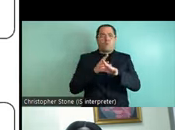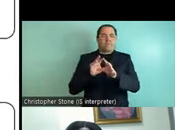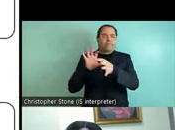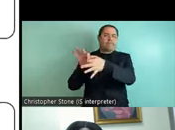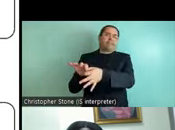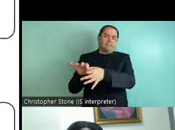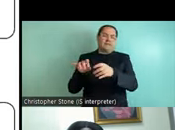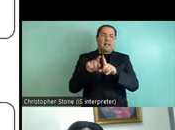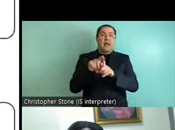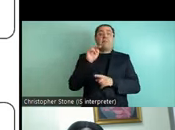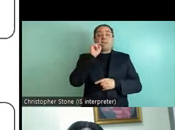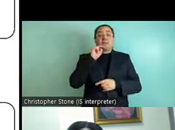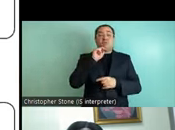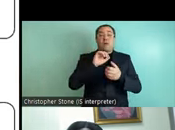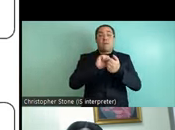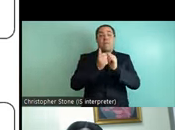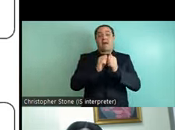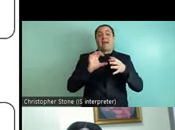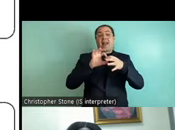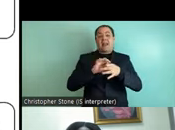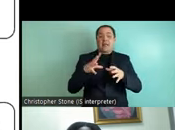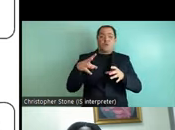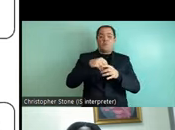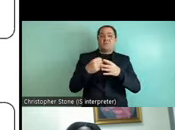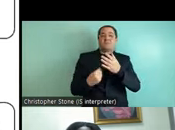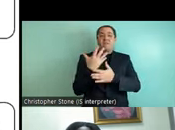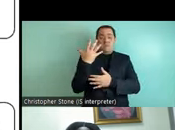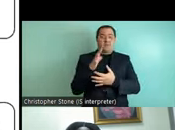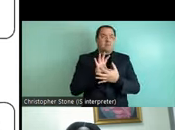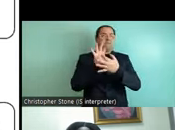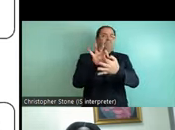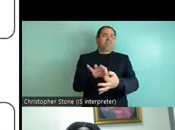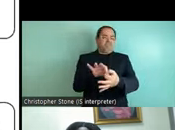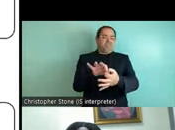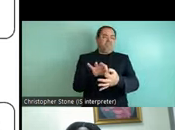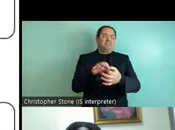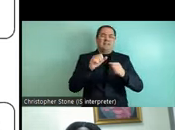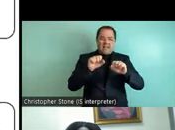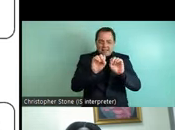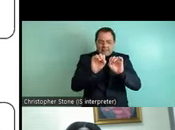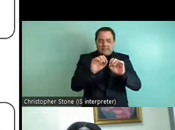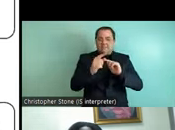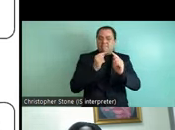for disability inclusive development in order to provide a more coordinated approach towards